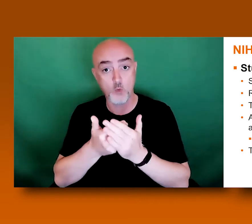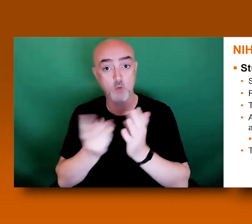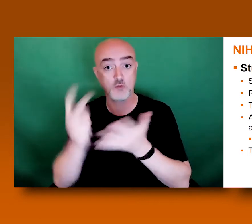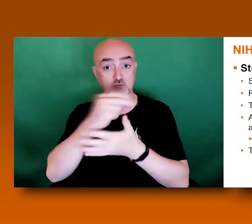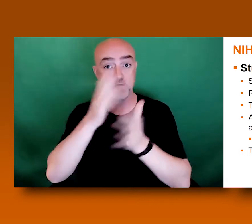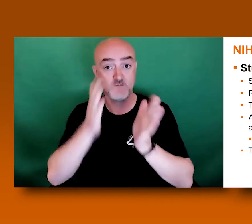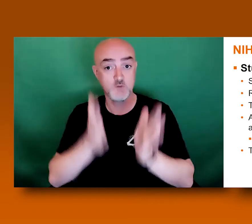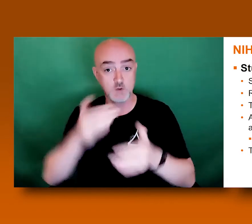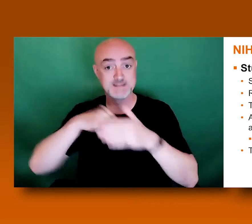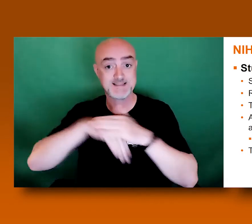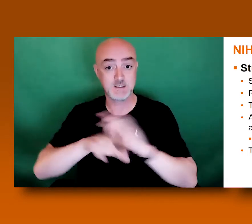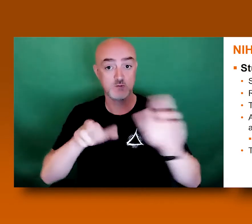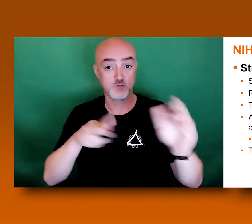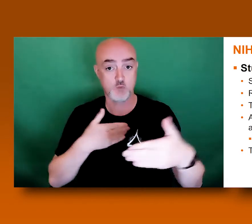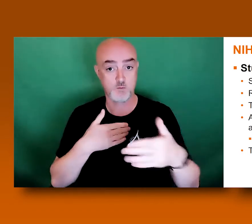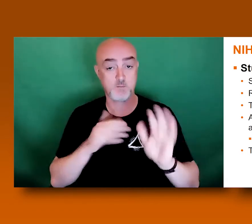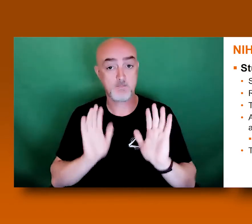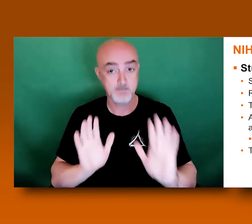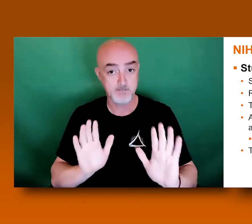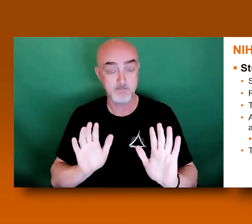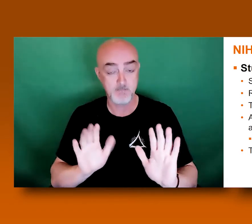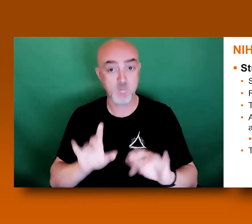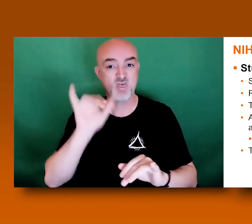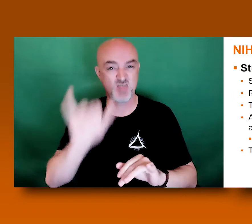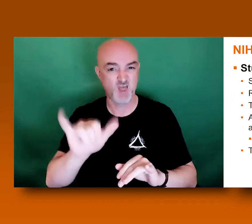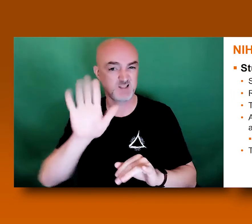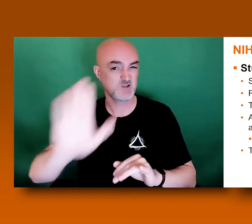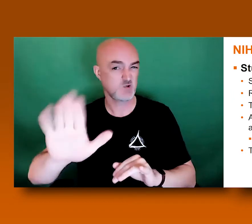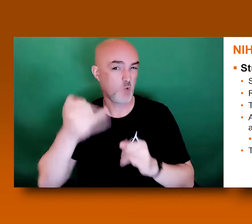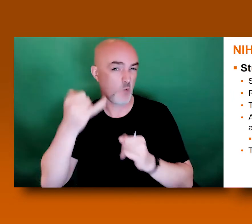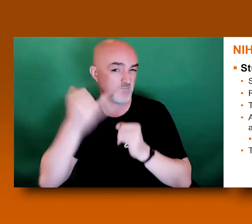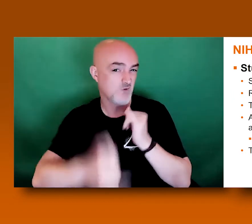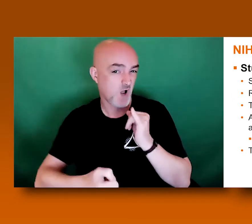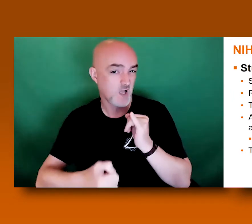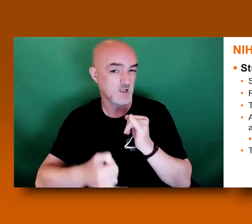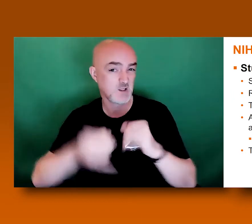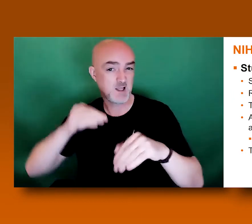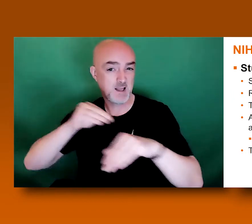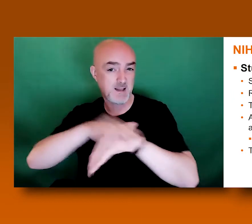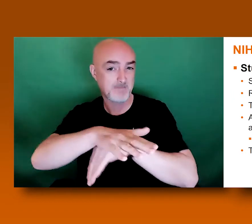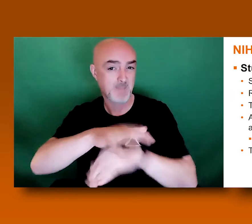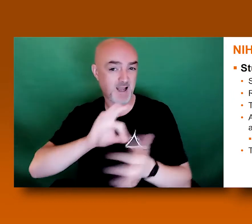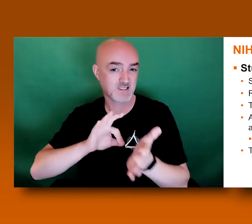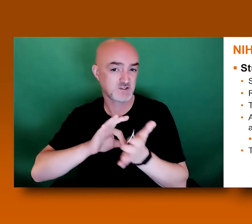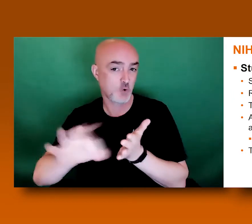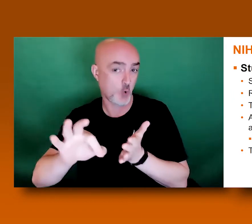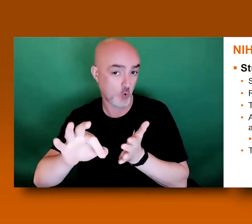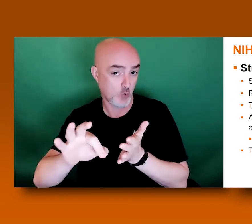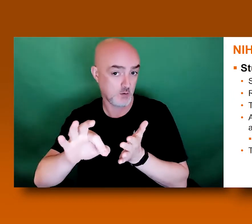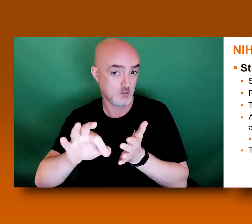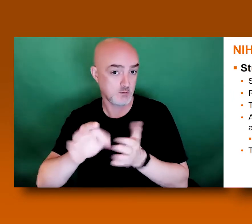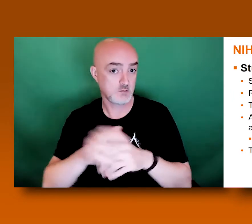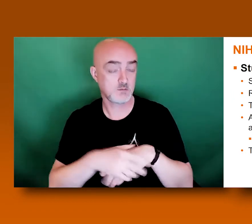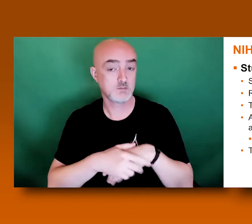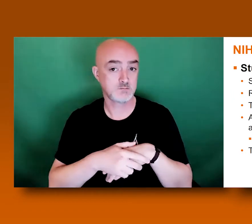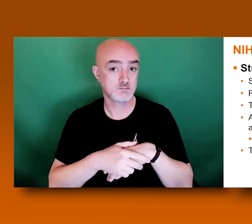from all the reviewers in the room. And that becomes your final impact score.